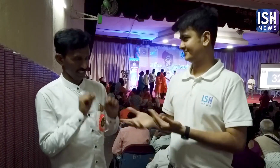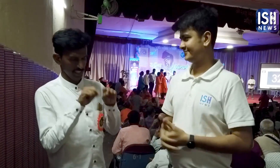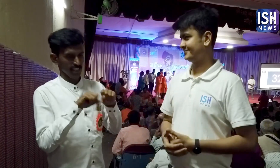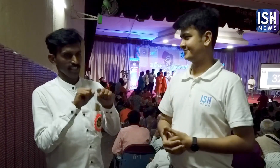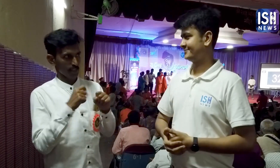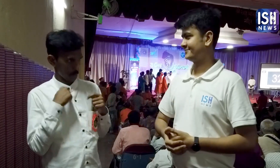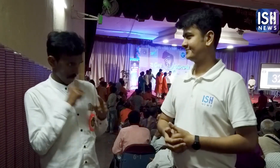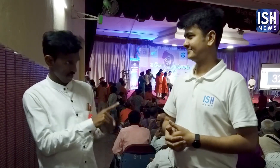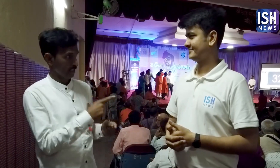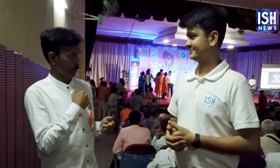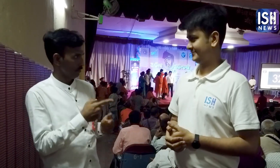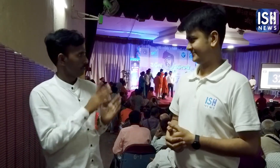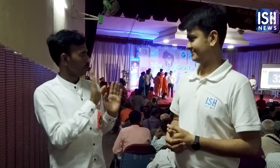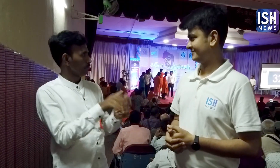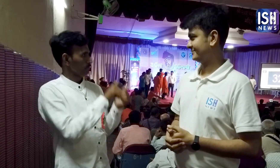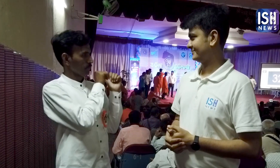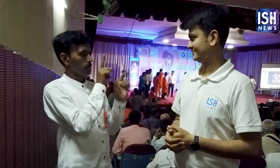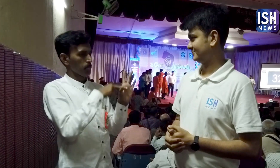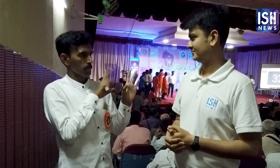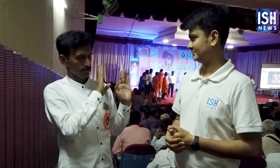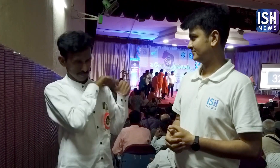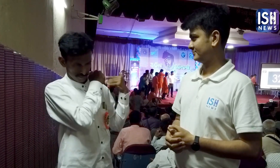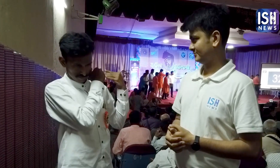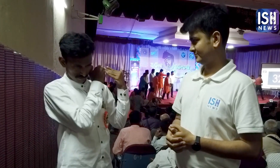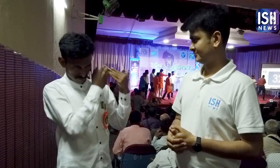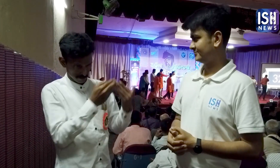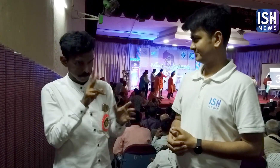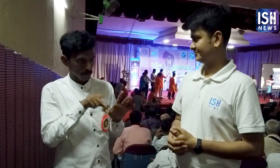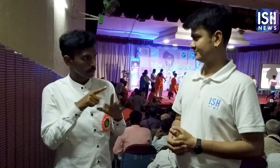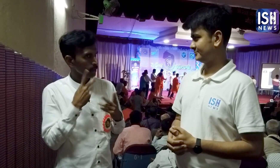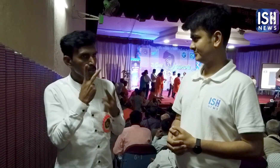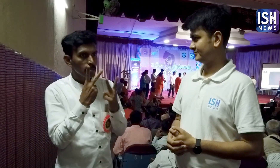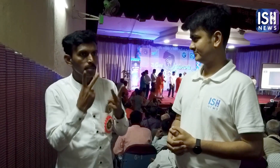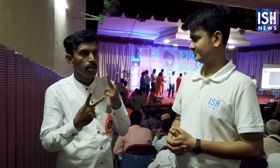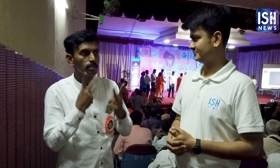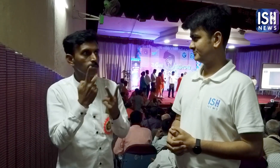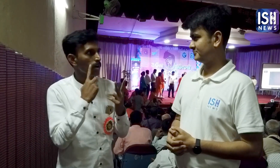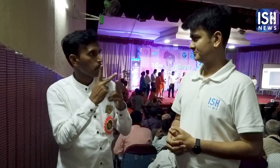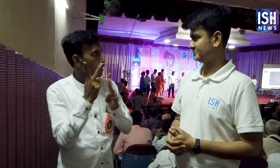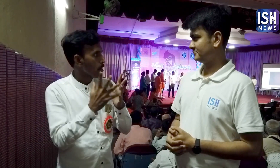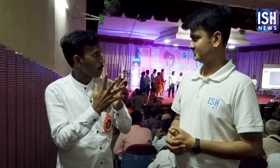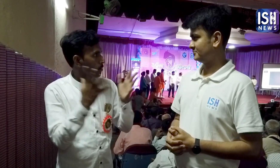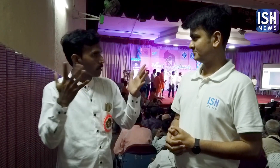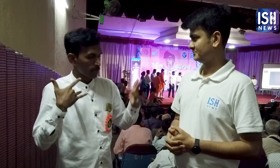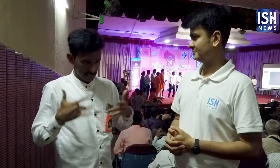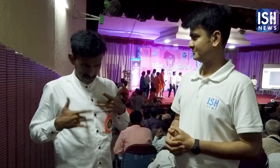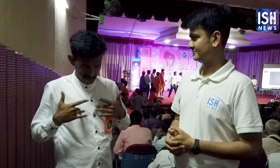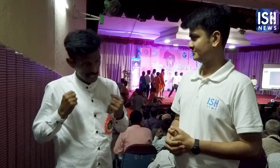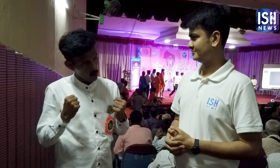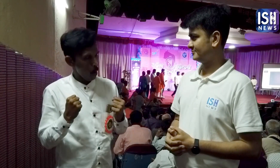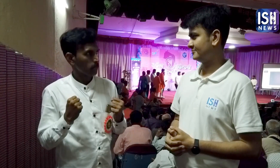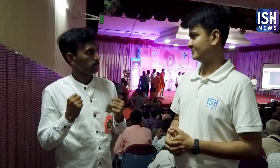In the last one year my team felt very motivated by looking at the large audience.